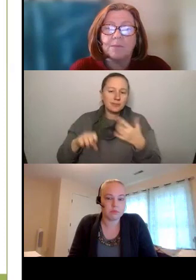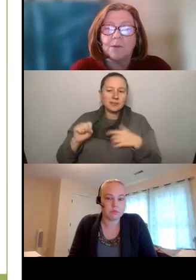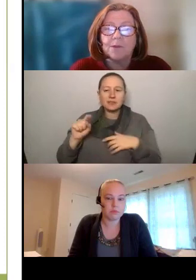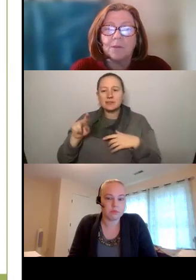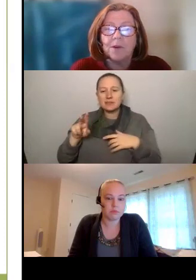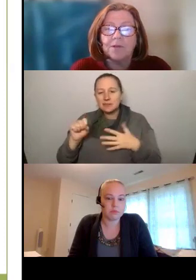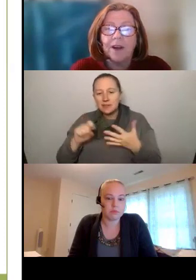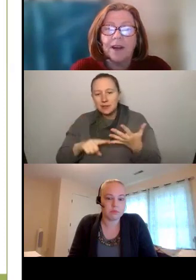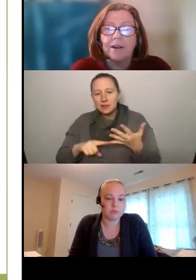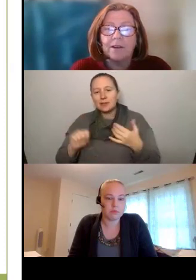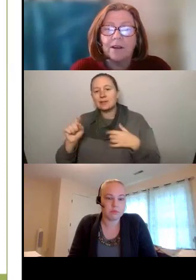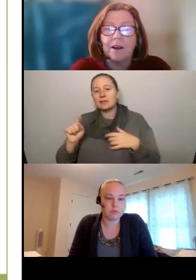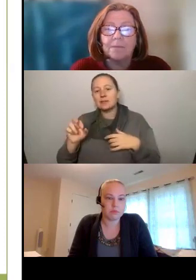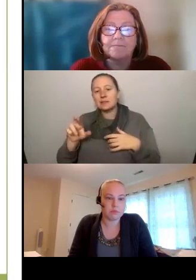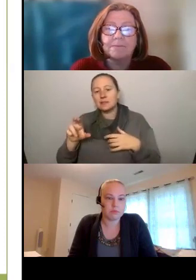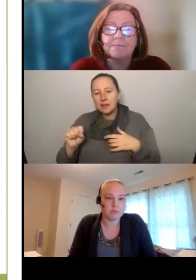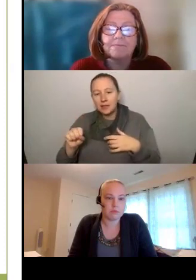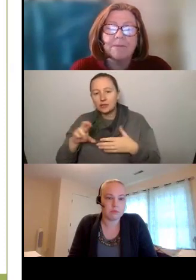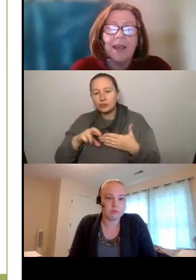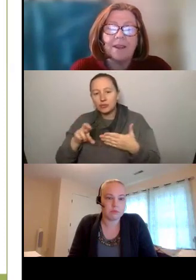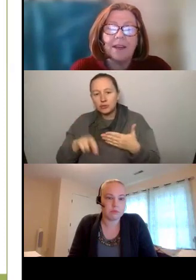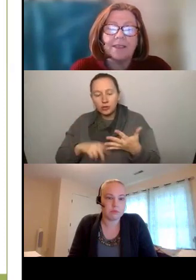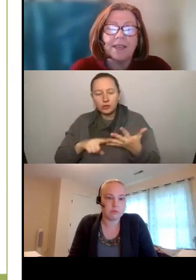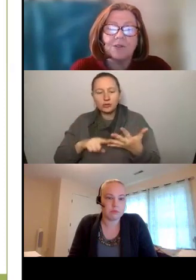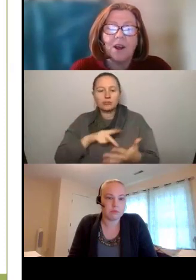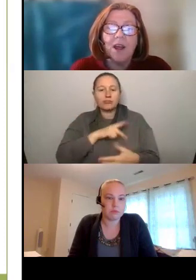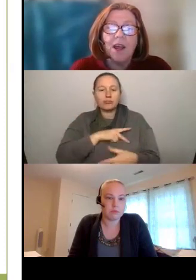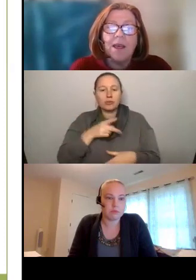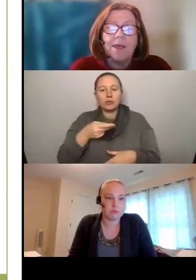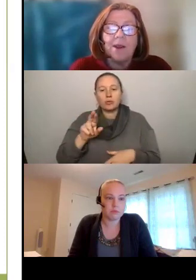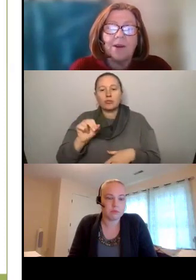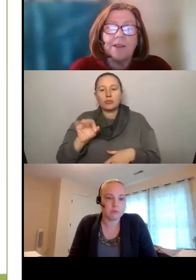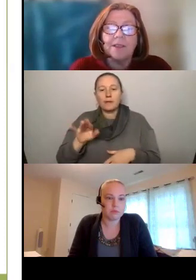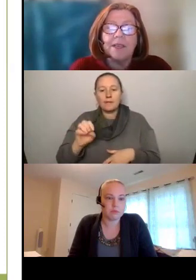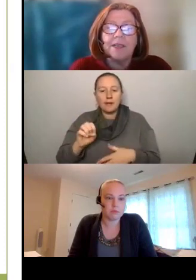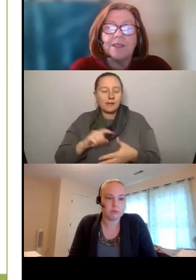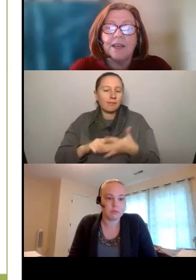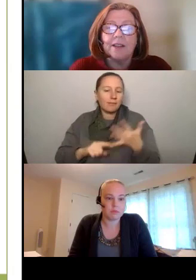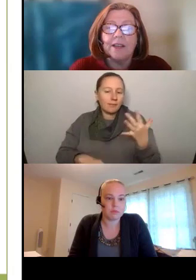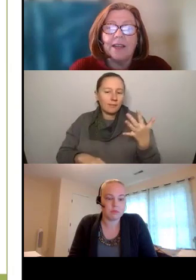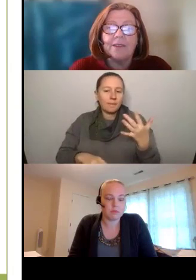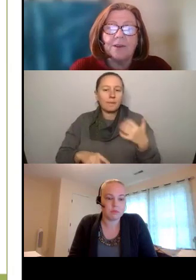personal profile, and et cetera, there is a need to delegate those